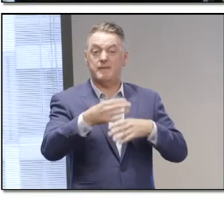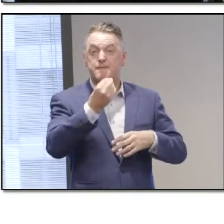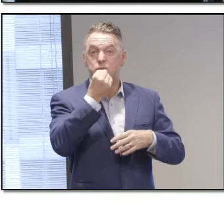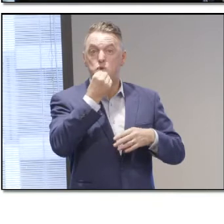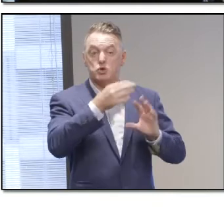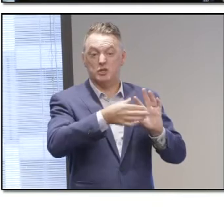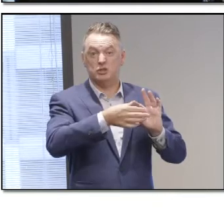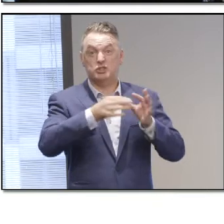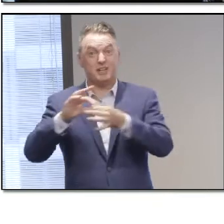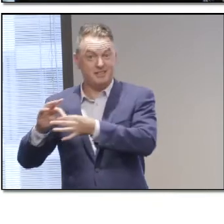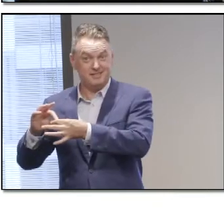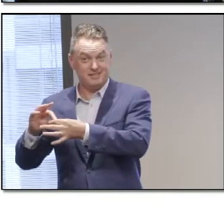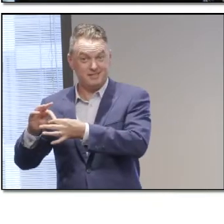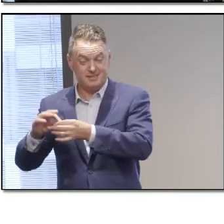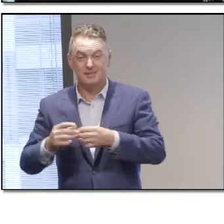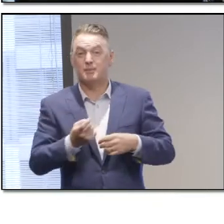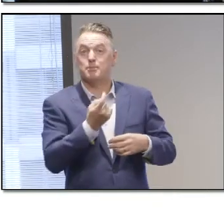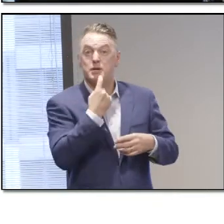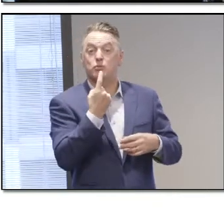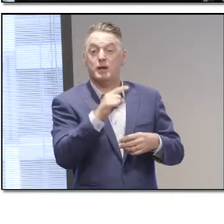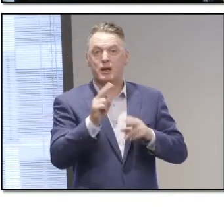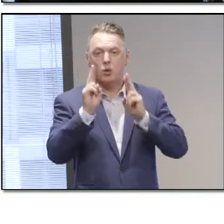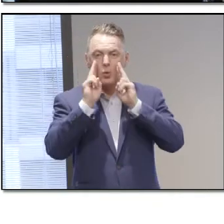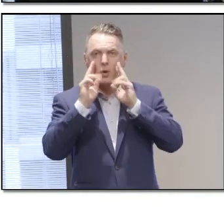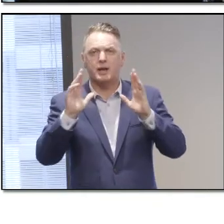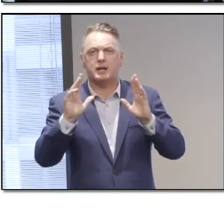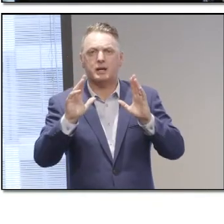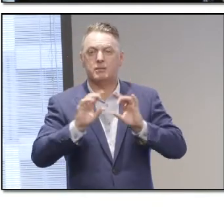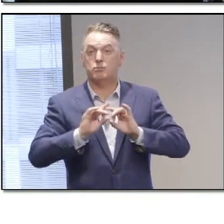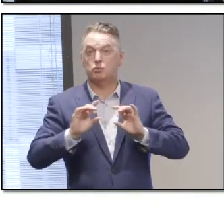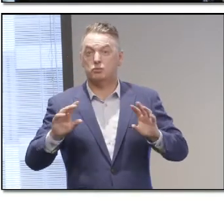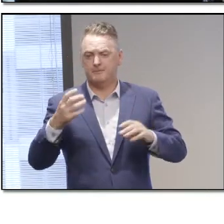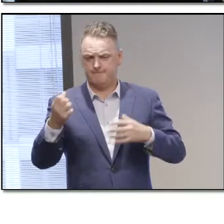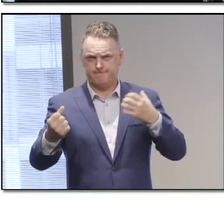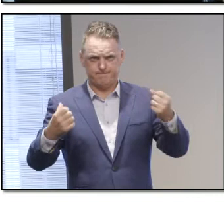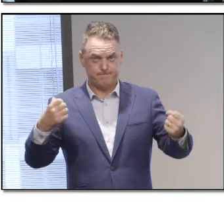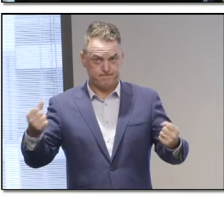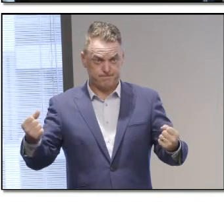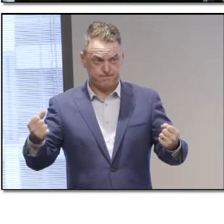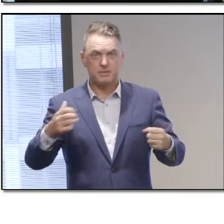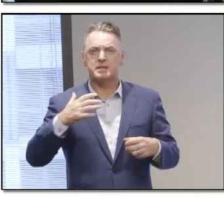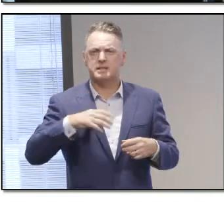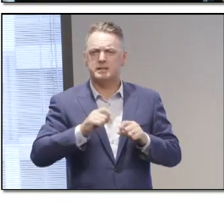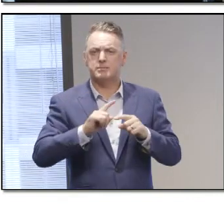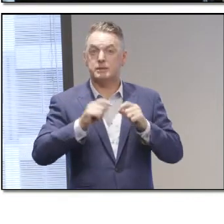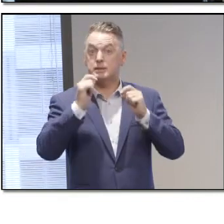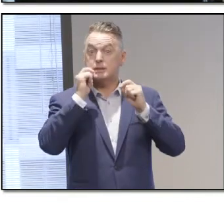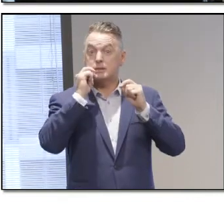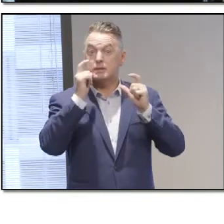persistent as are organic pollutants and we need to make sure that we don't lose our eye on these